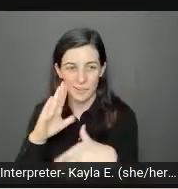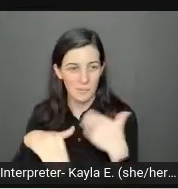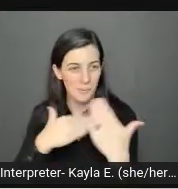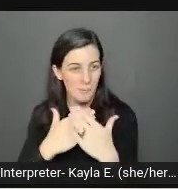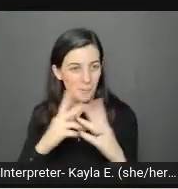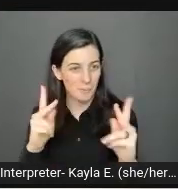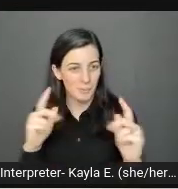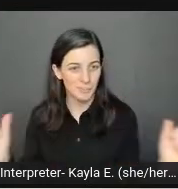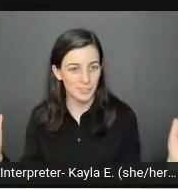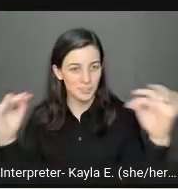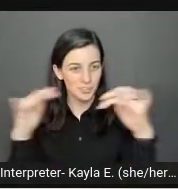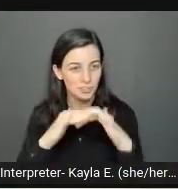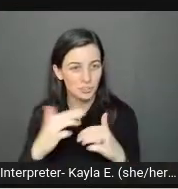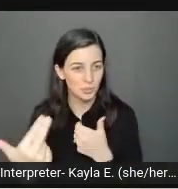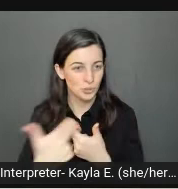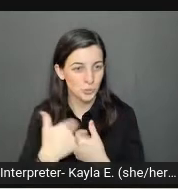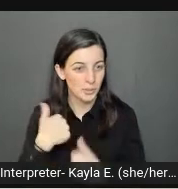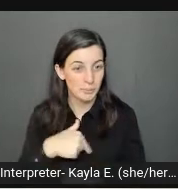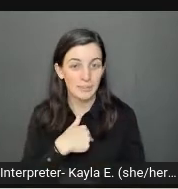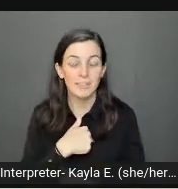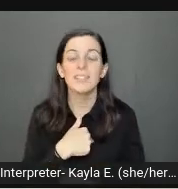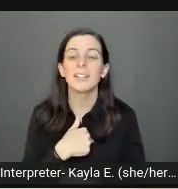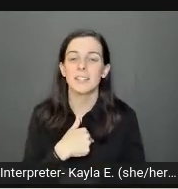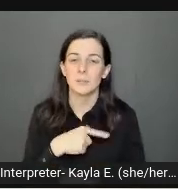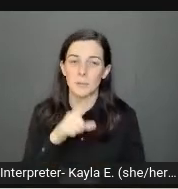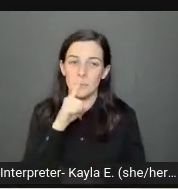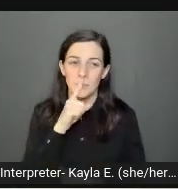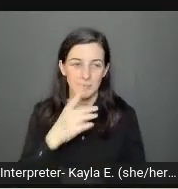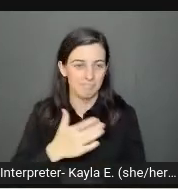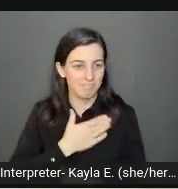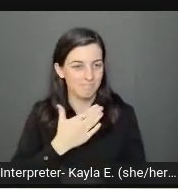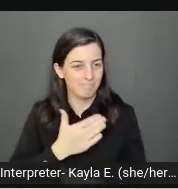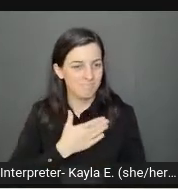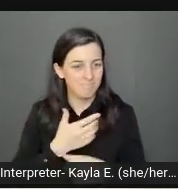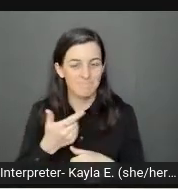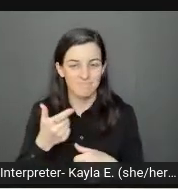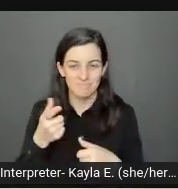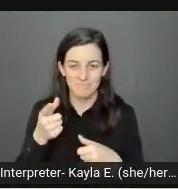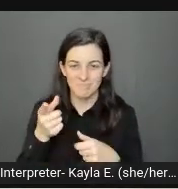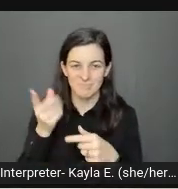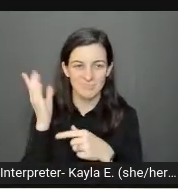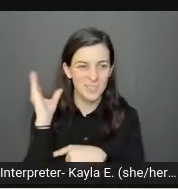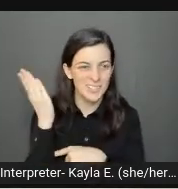I'm really excited to be speaking on a topic that I'm really passionate about and I've been researching